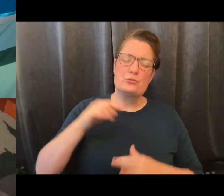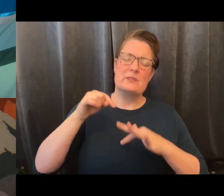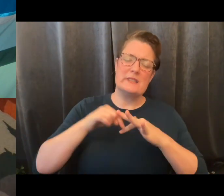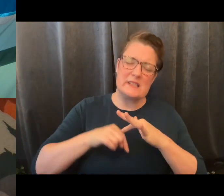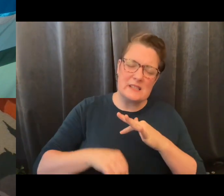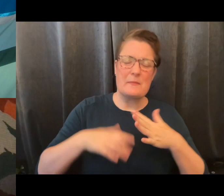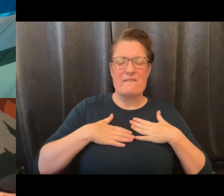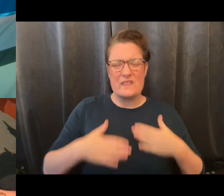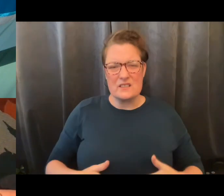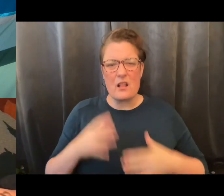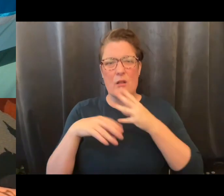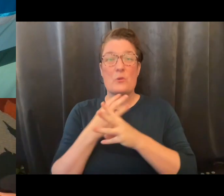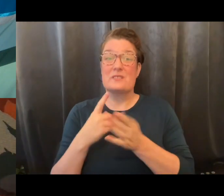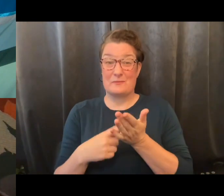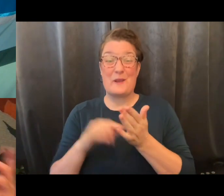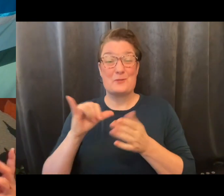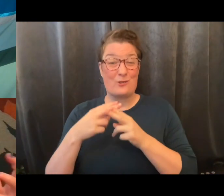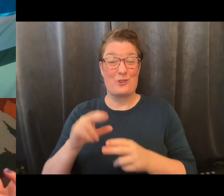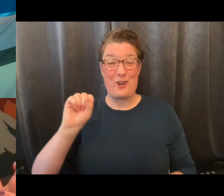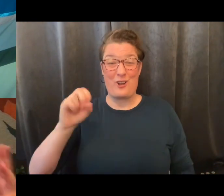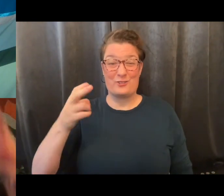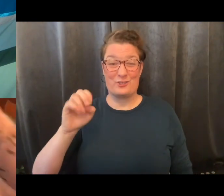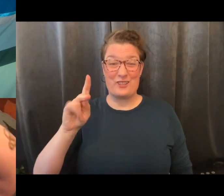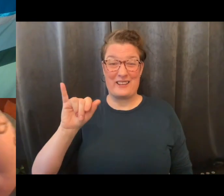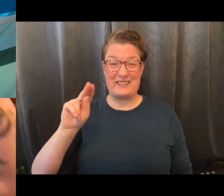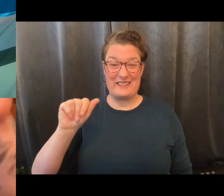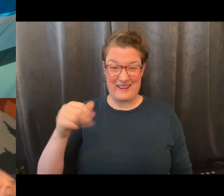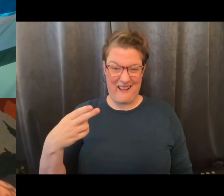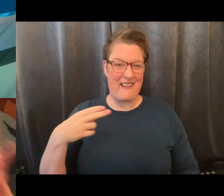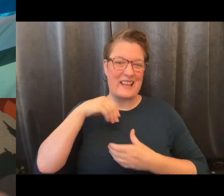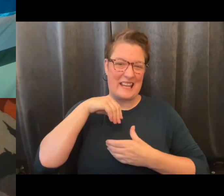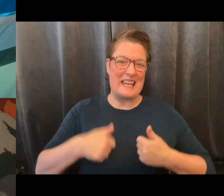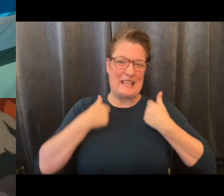Shekhinah, the indwelling presence. So anyway, so we do that whole thing for the Omer.